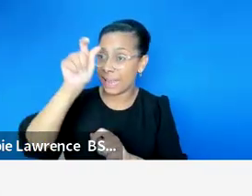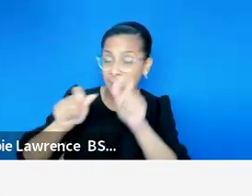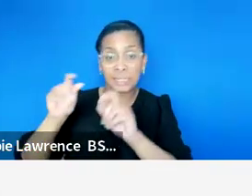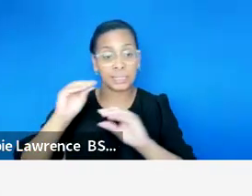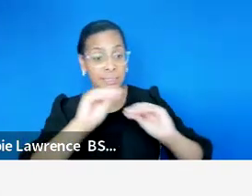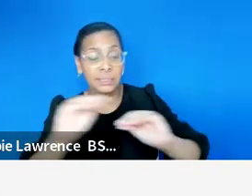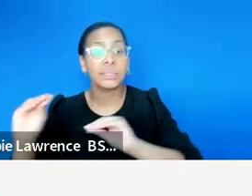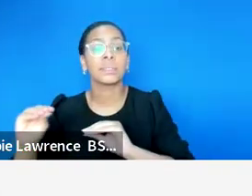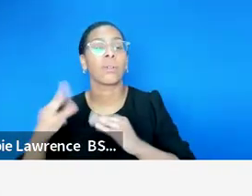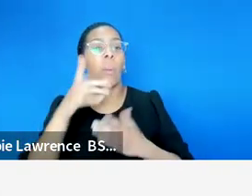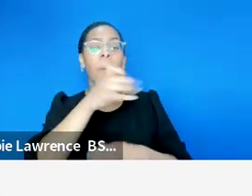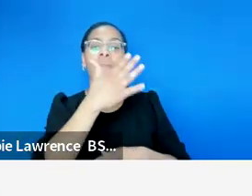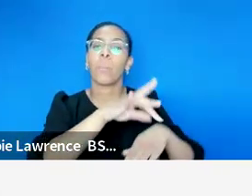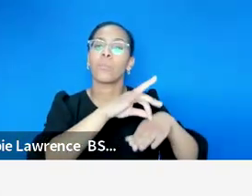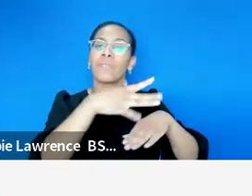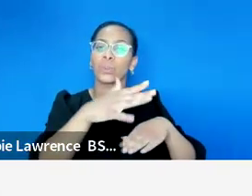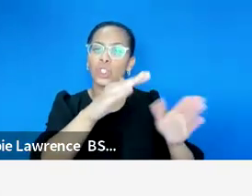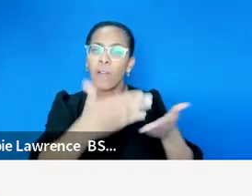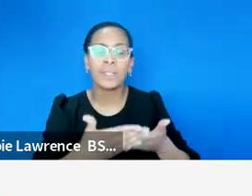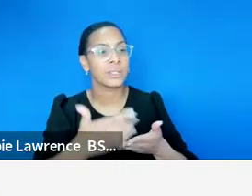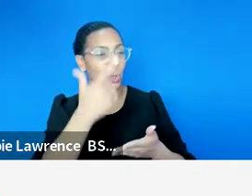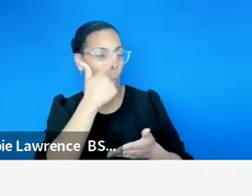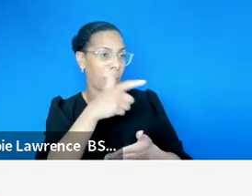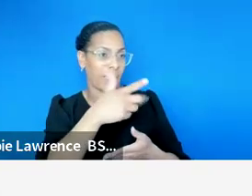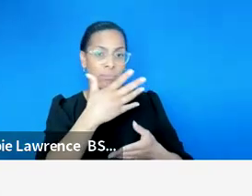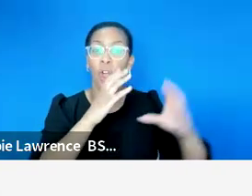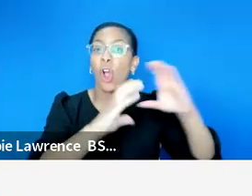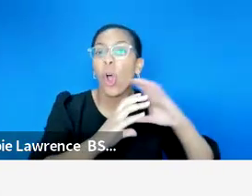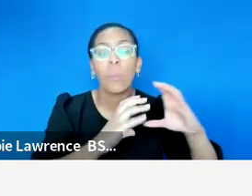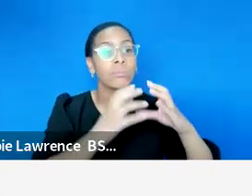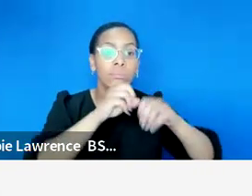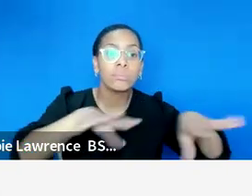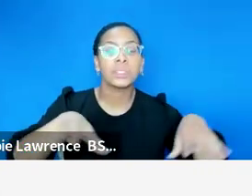so things like comms HR, finance